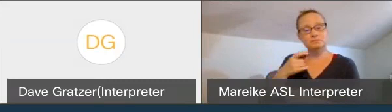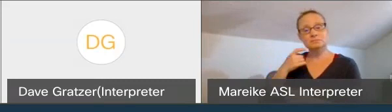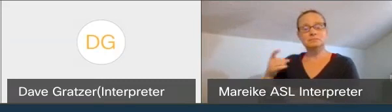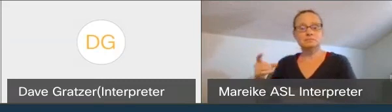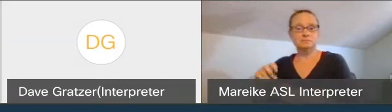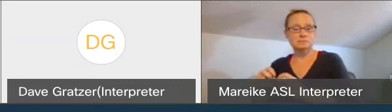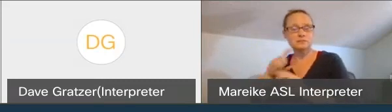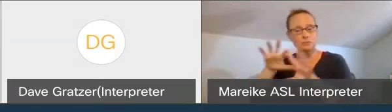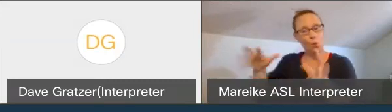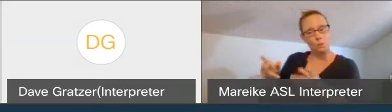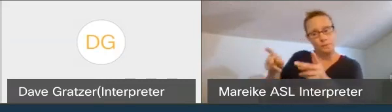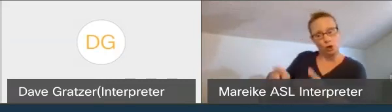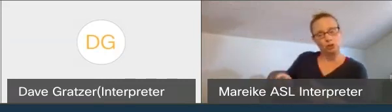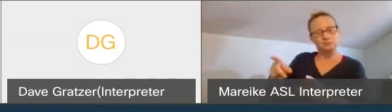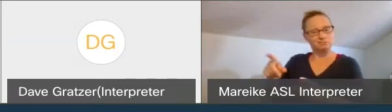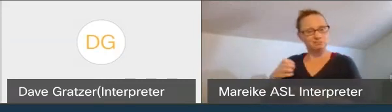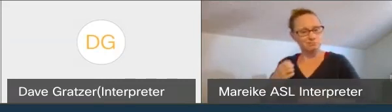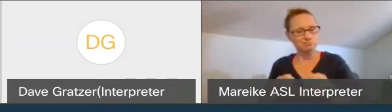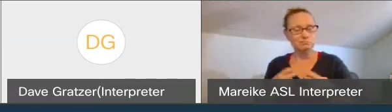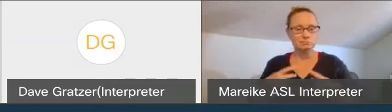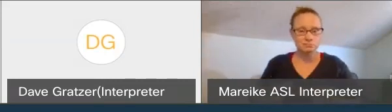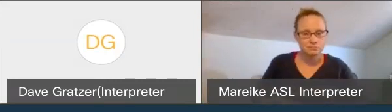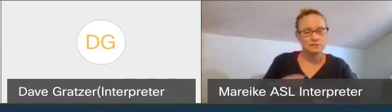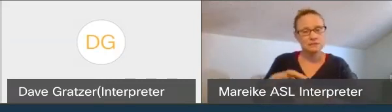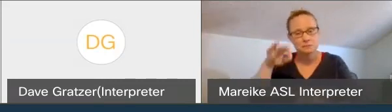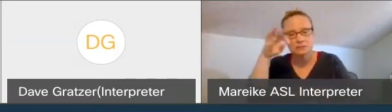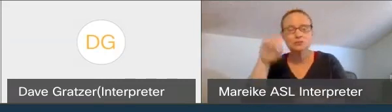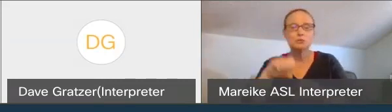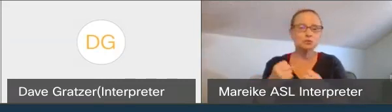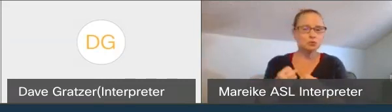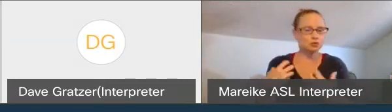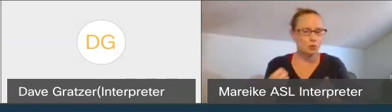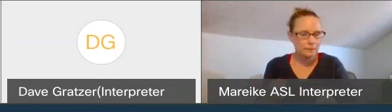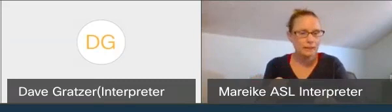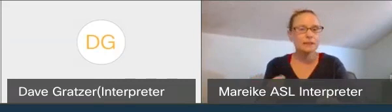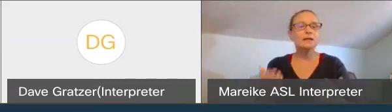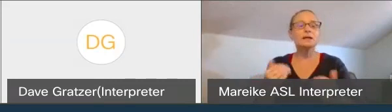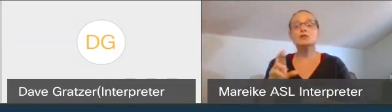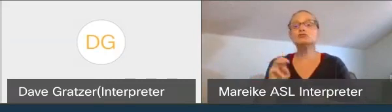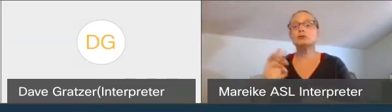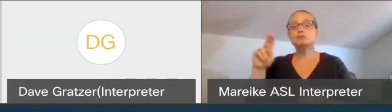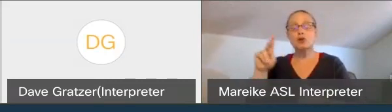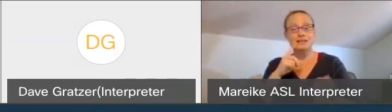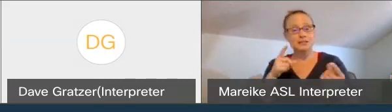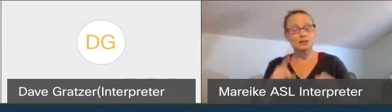affecting an individual's emotional, physical, spiritual, and social well-being. Rimrock has agreed to provide a quick entry treatment,